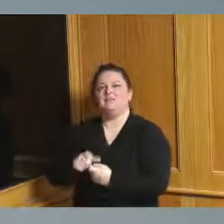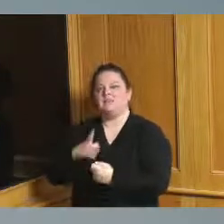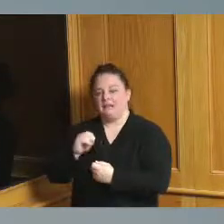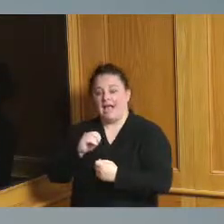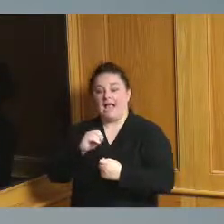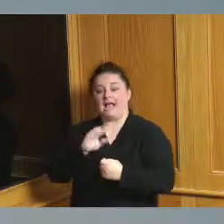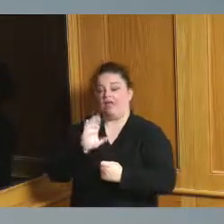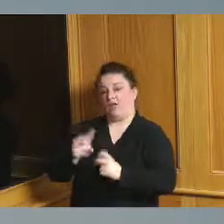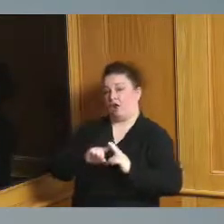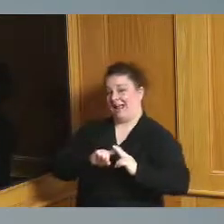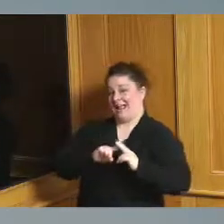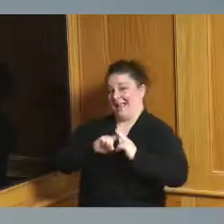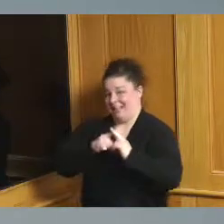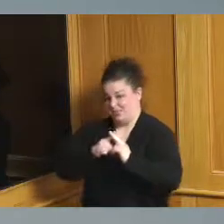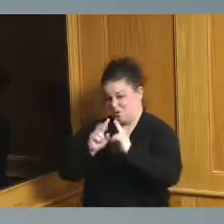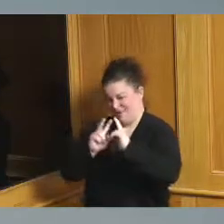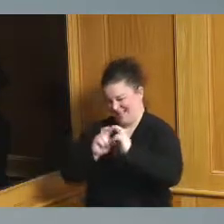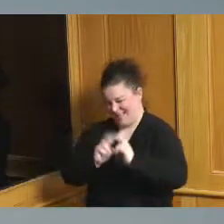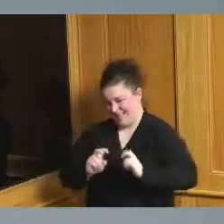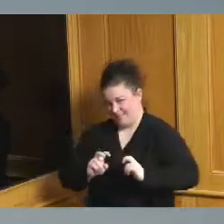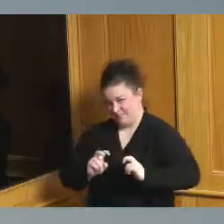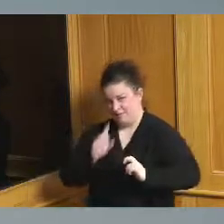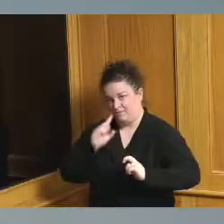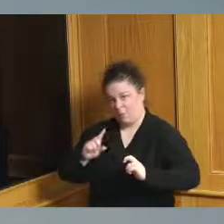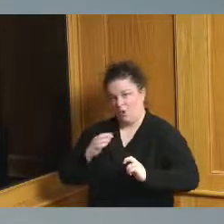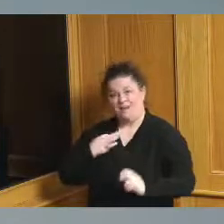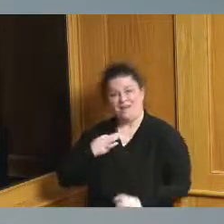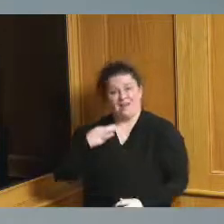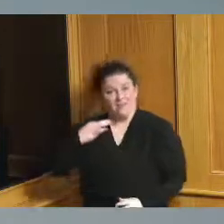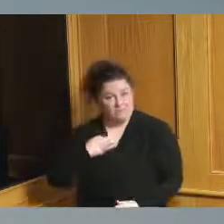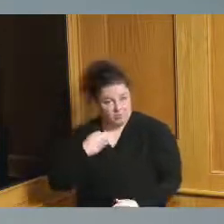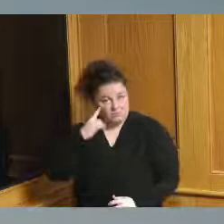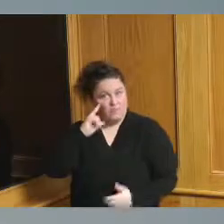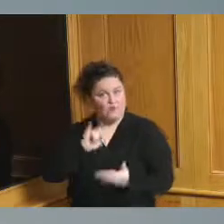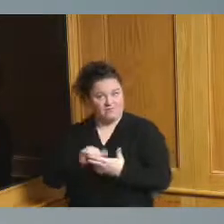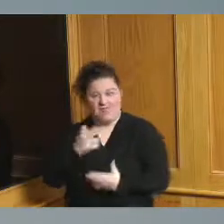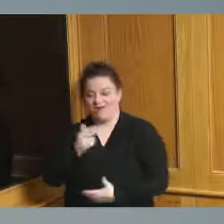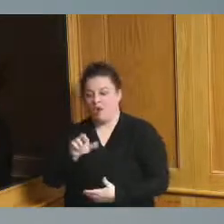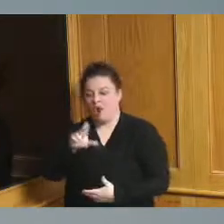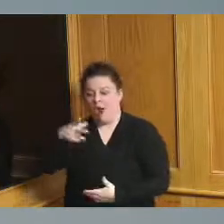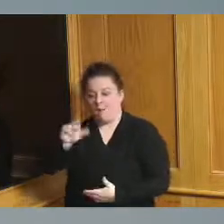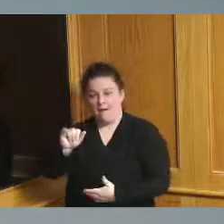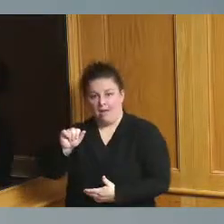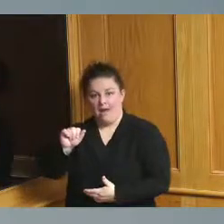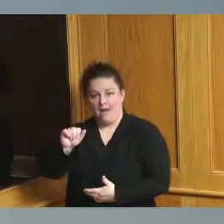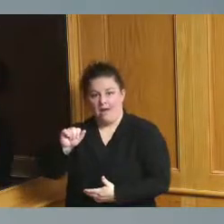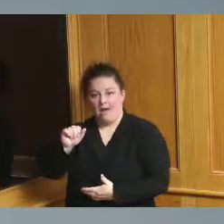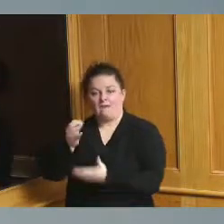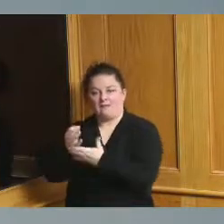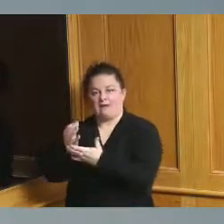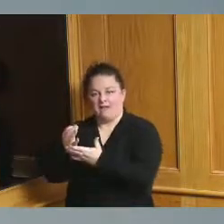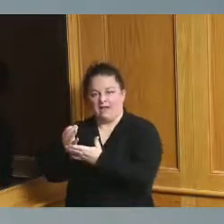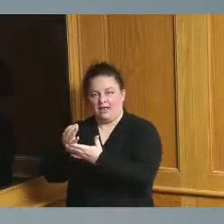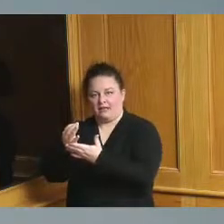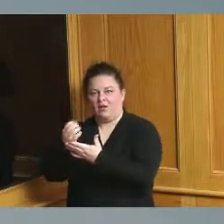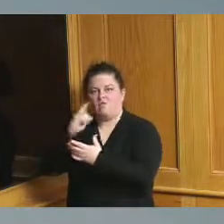the eligibility for the ARPA funding under the treasury guidance sent that out to the